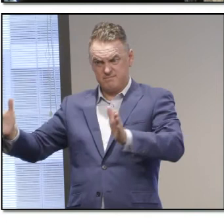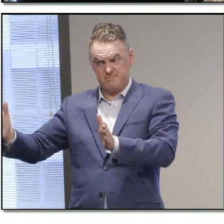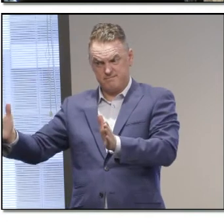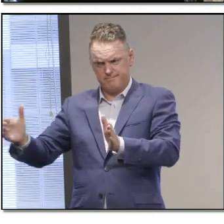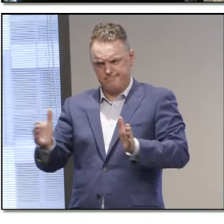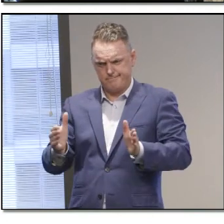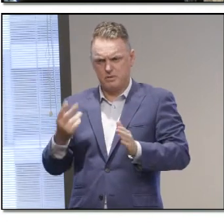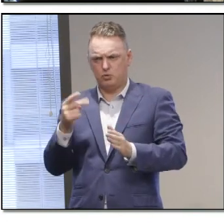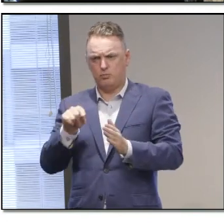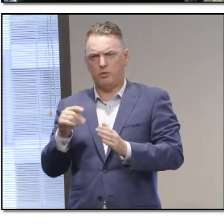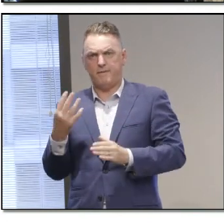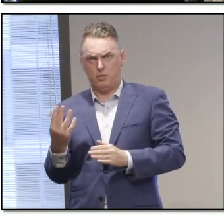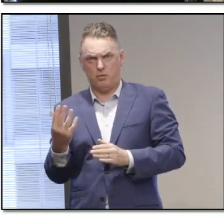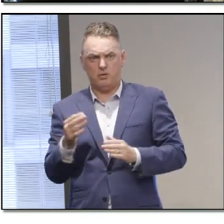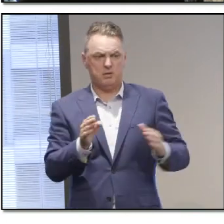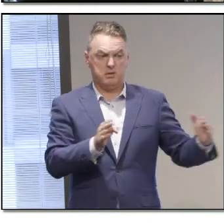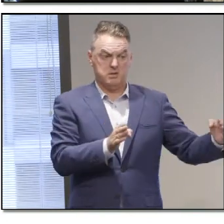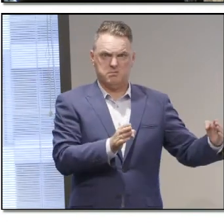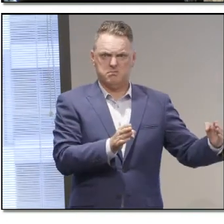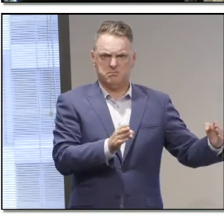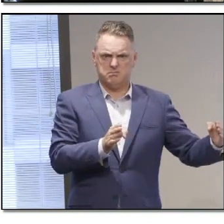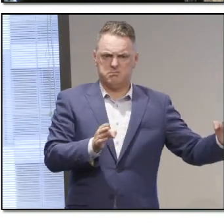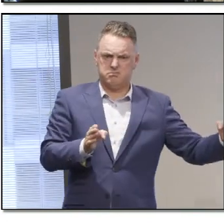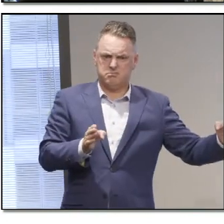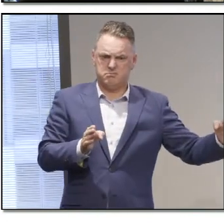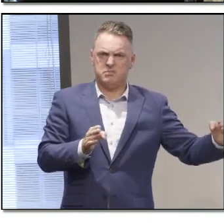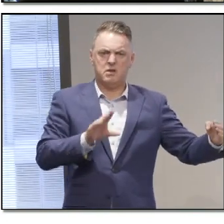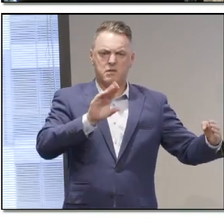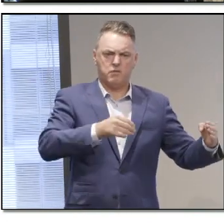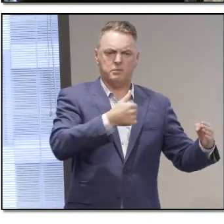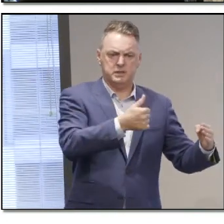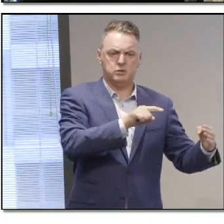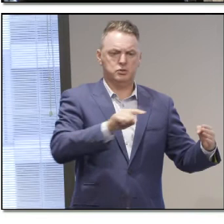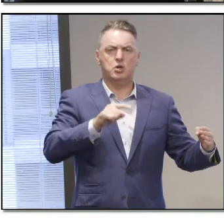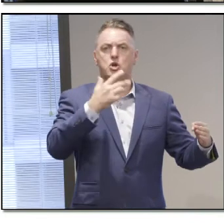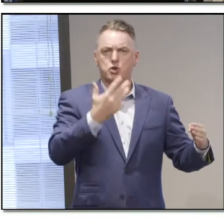but you increase your mentally retarded population below 70 from six to nine point four million,